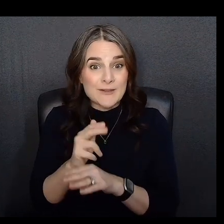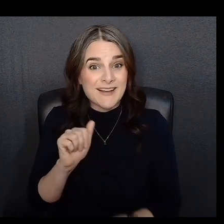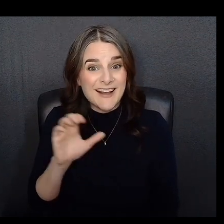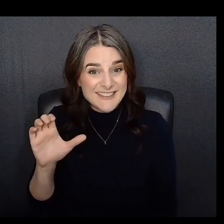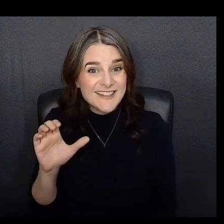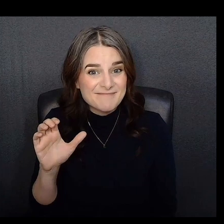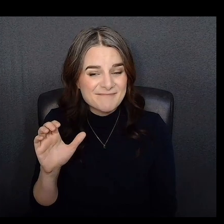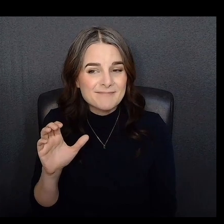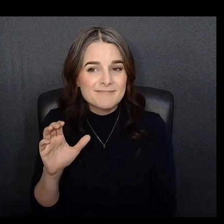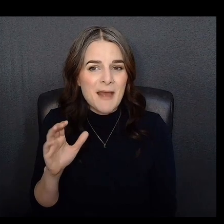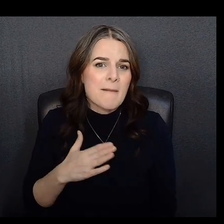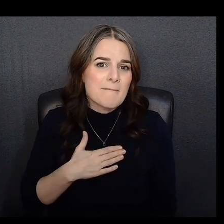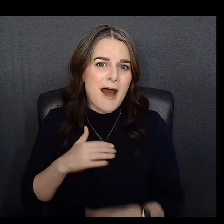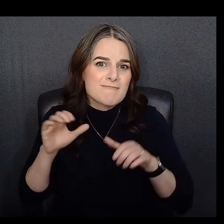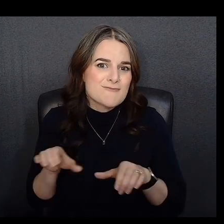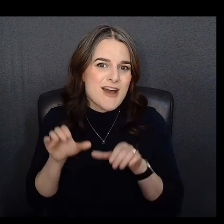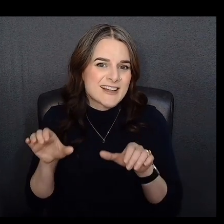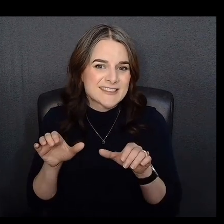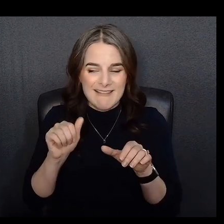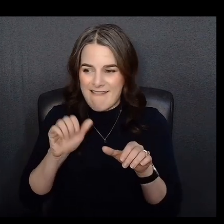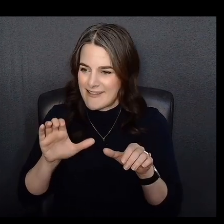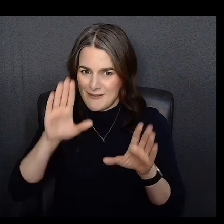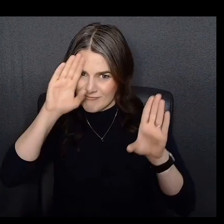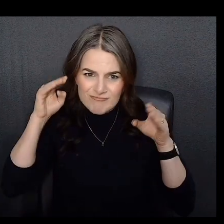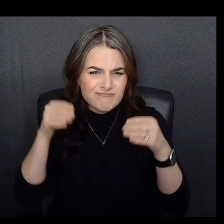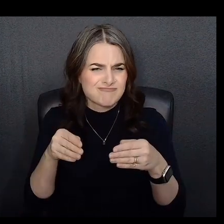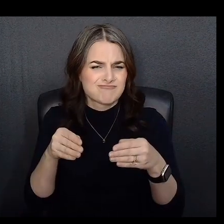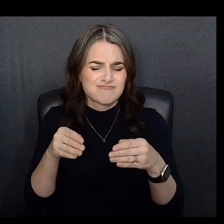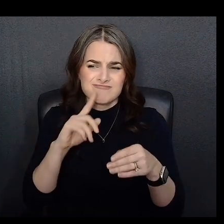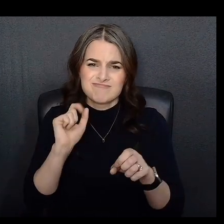so my practice is very AAC-focused.